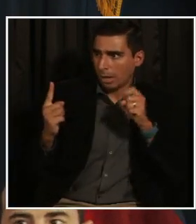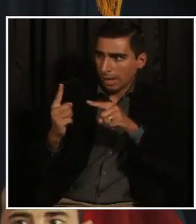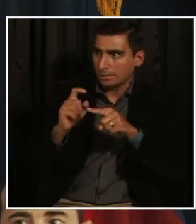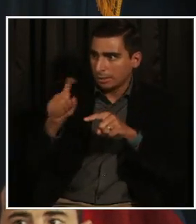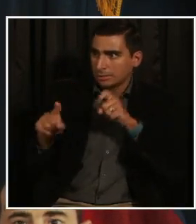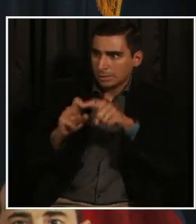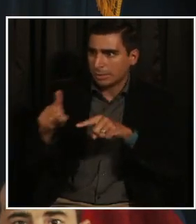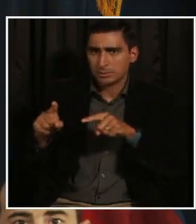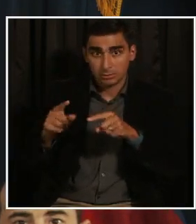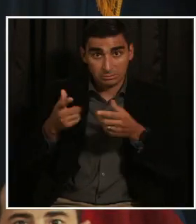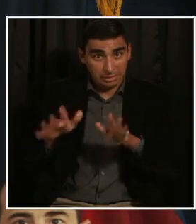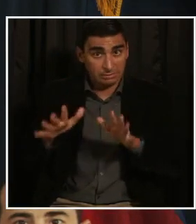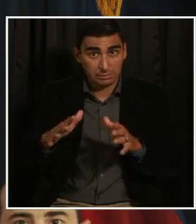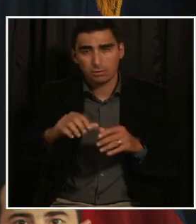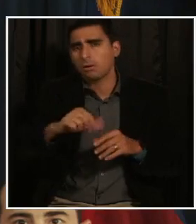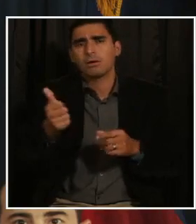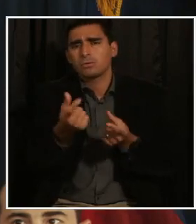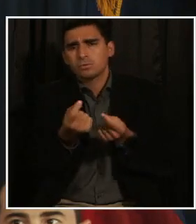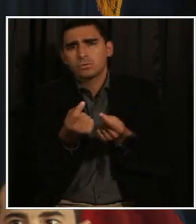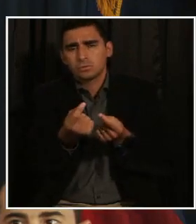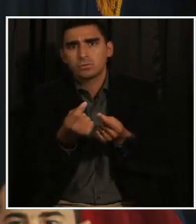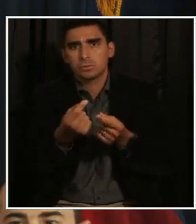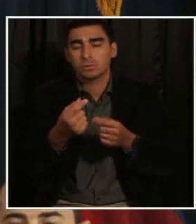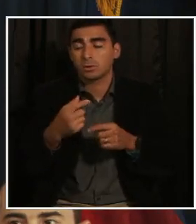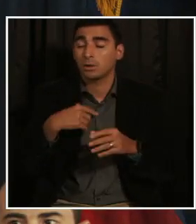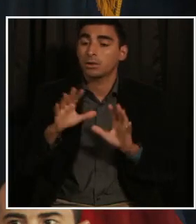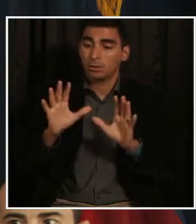first of all i mean i think these are things that we expect to get i mean this is a very